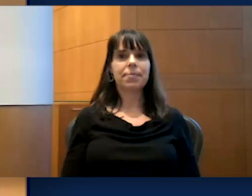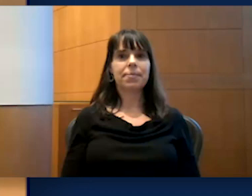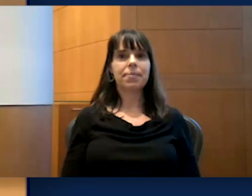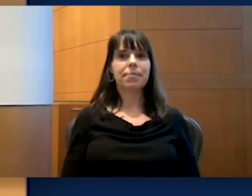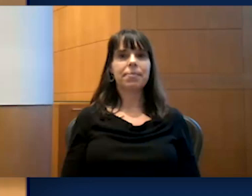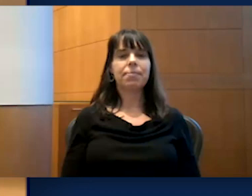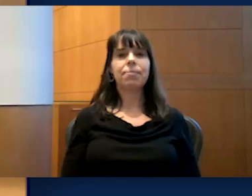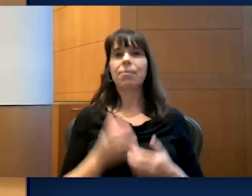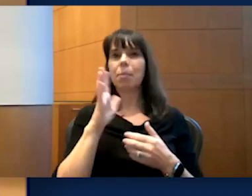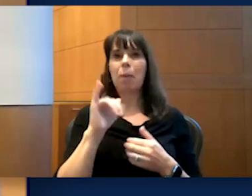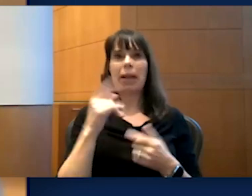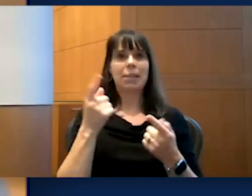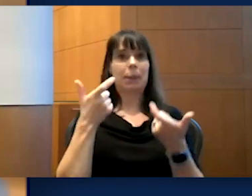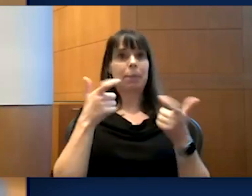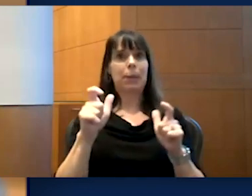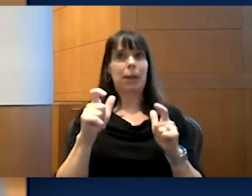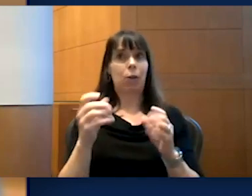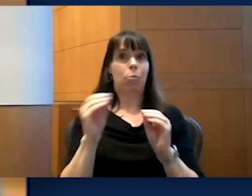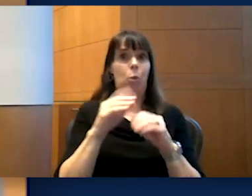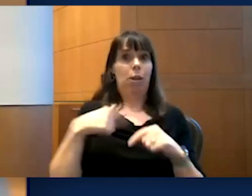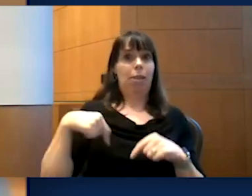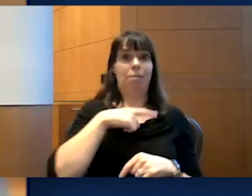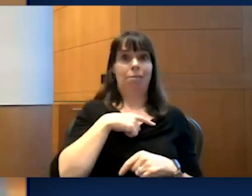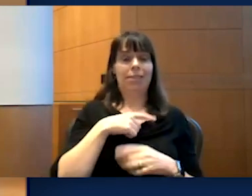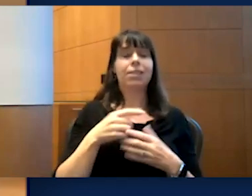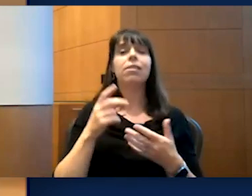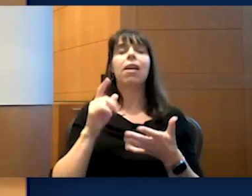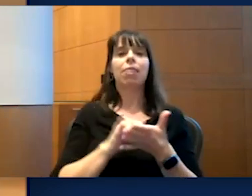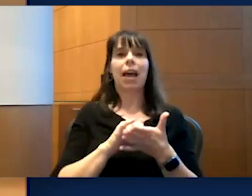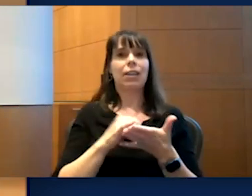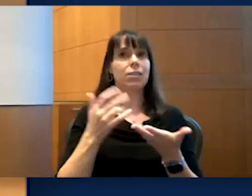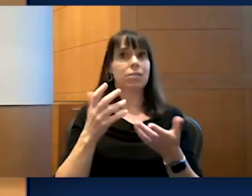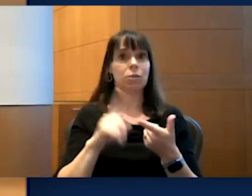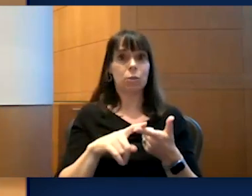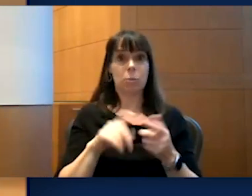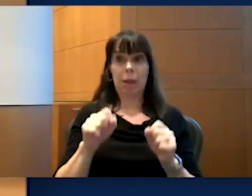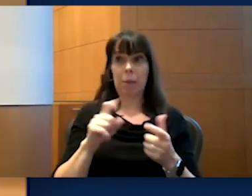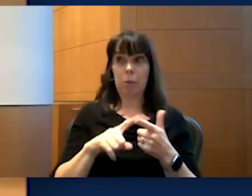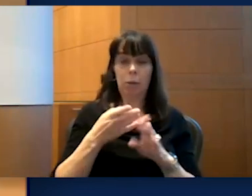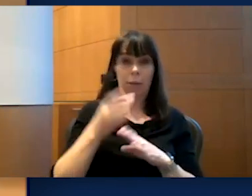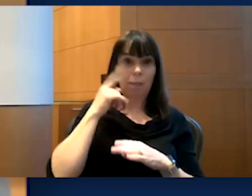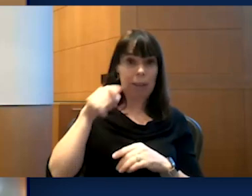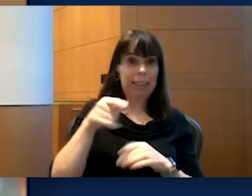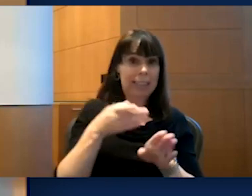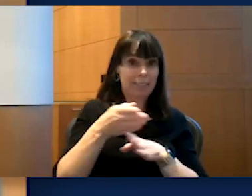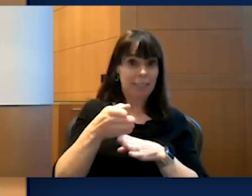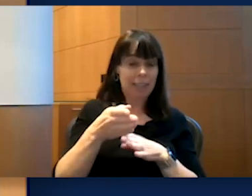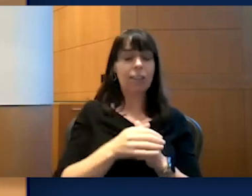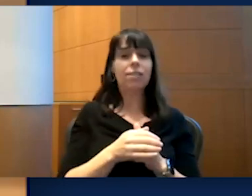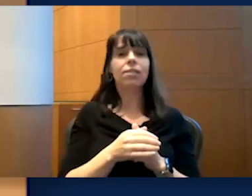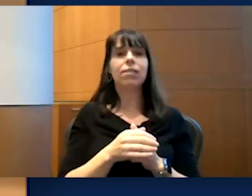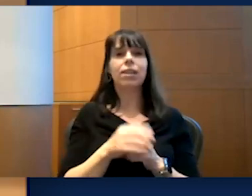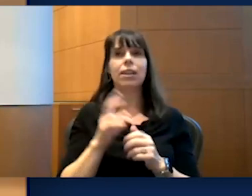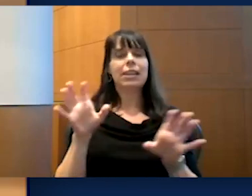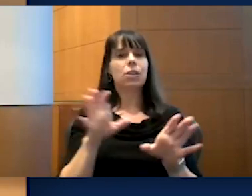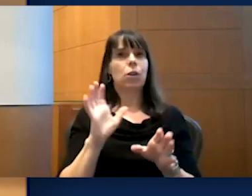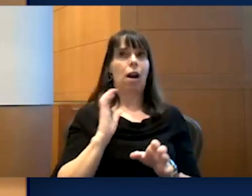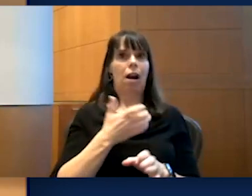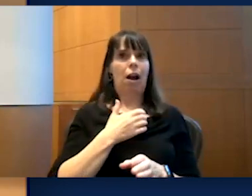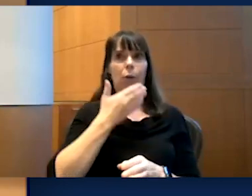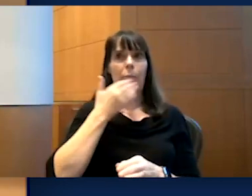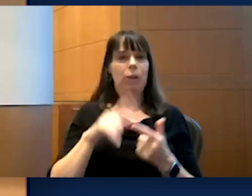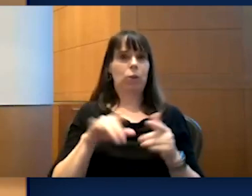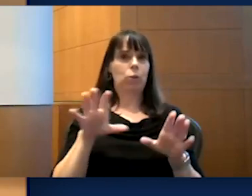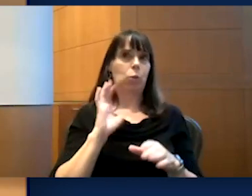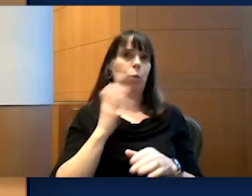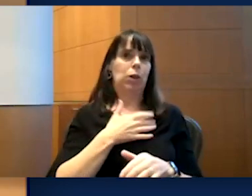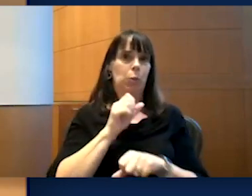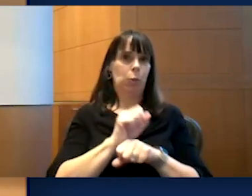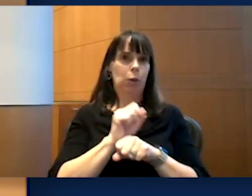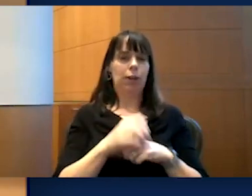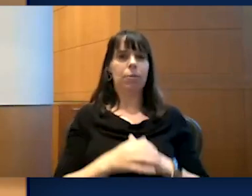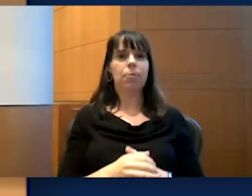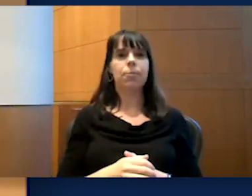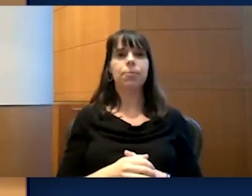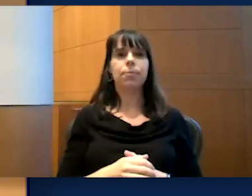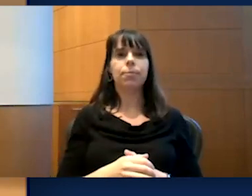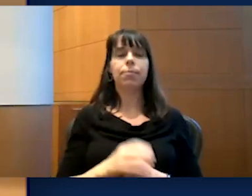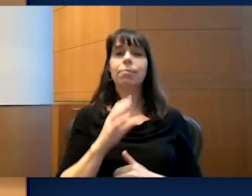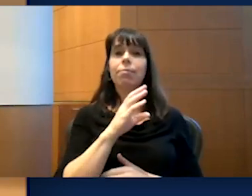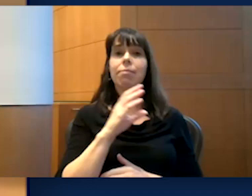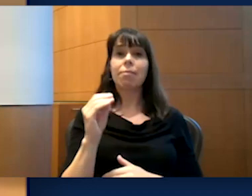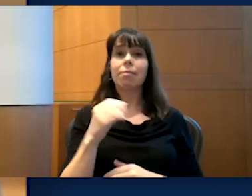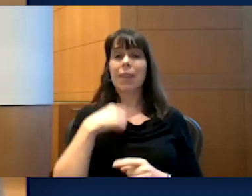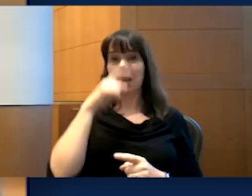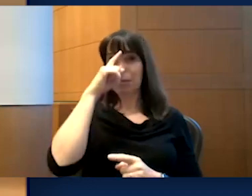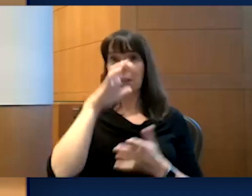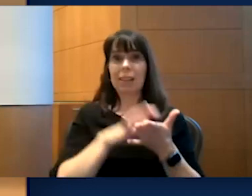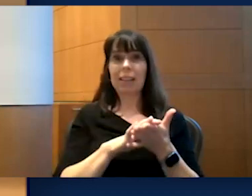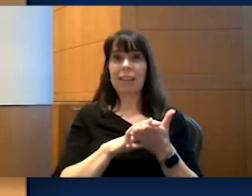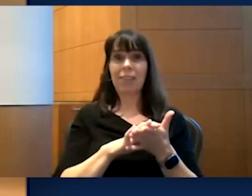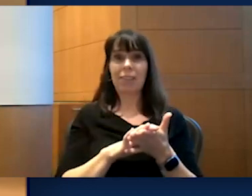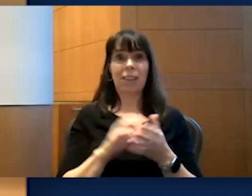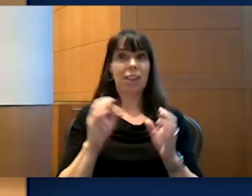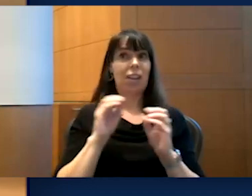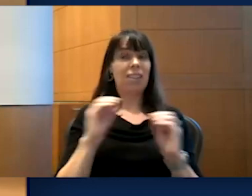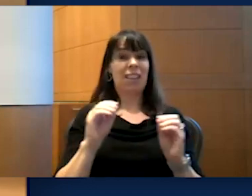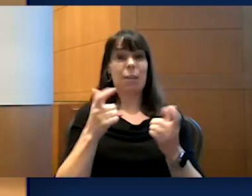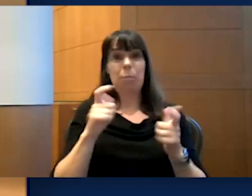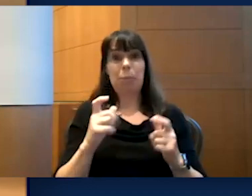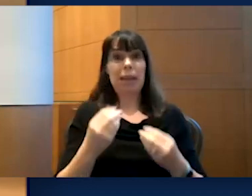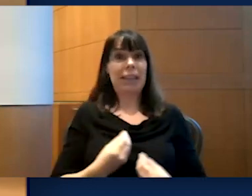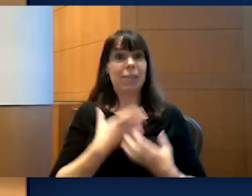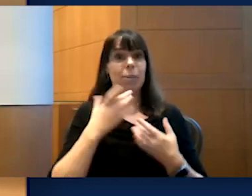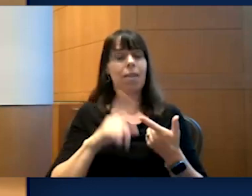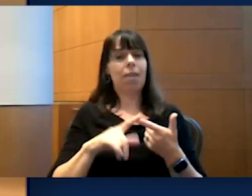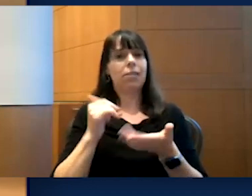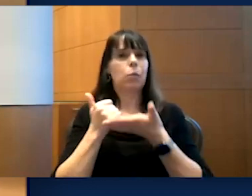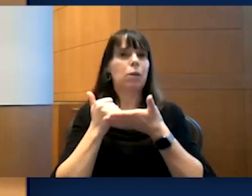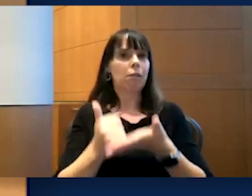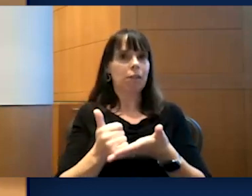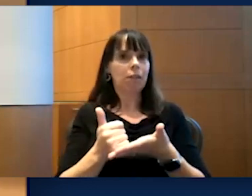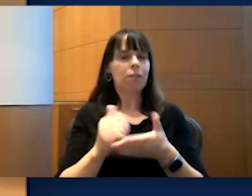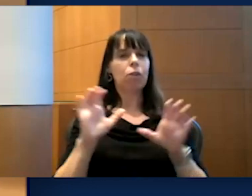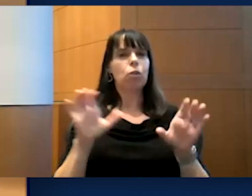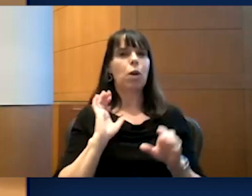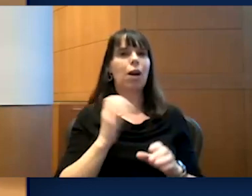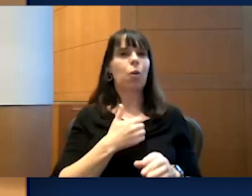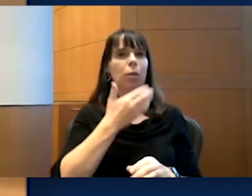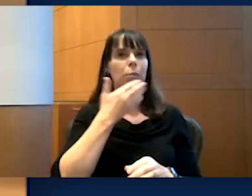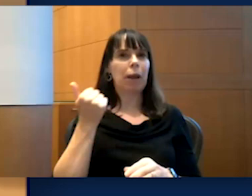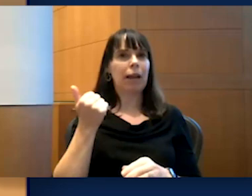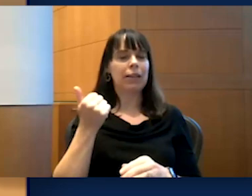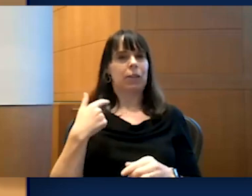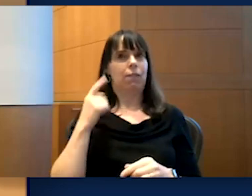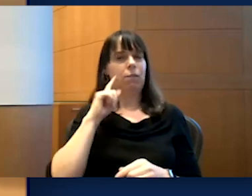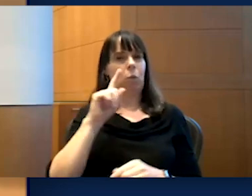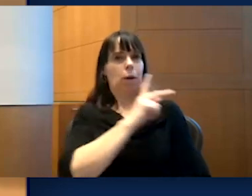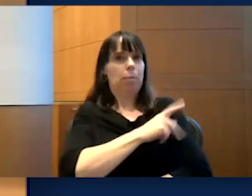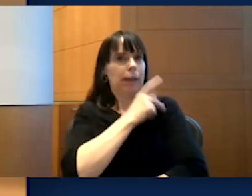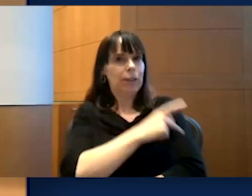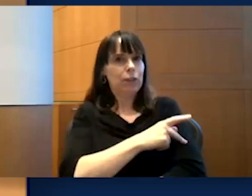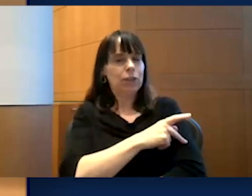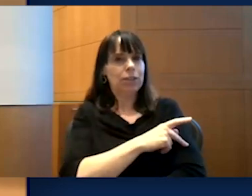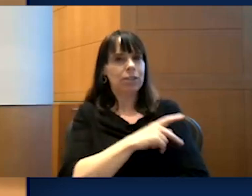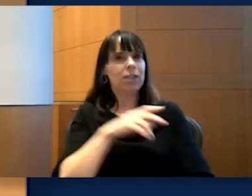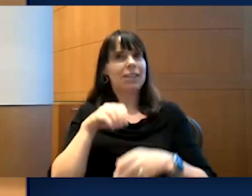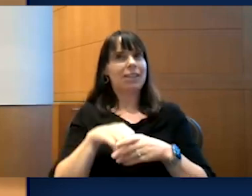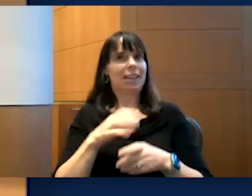By a force greater than ourselves, which is for this field and I believe there is no bigger inspiration than to serve and do the best that we can for our patients in our own way.